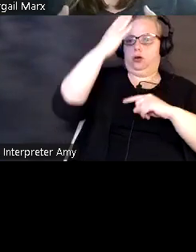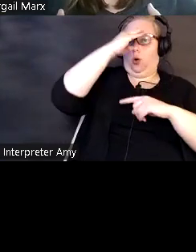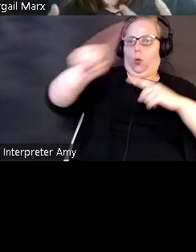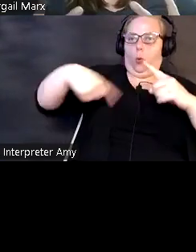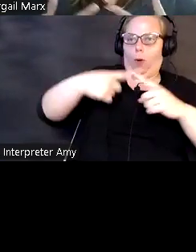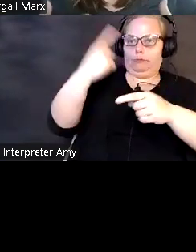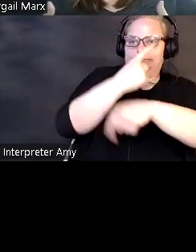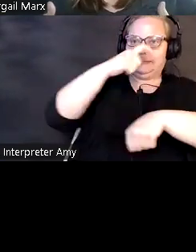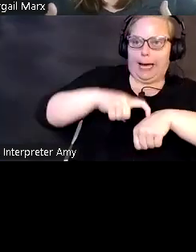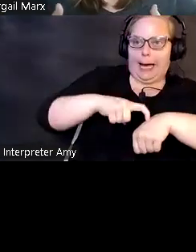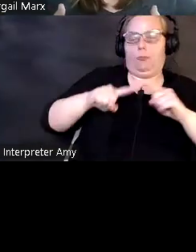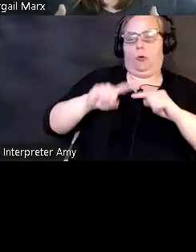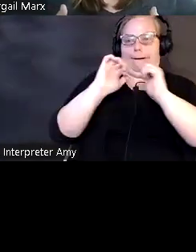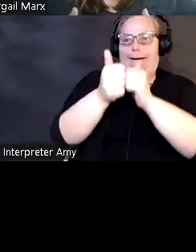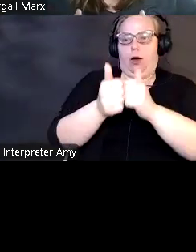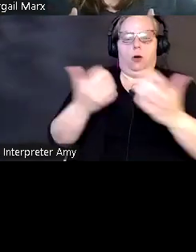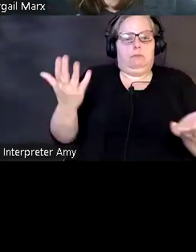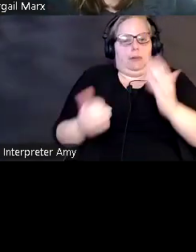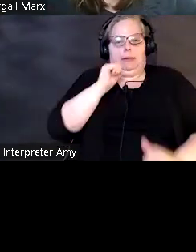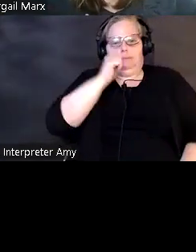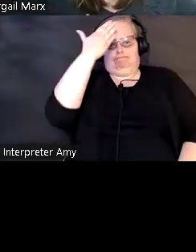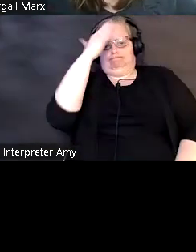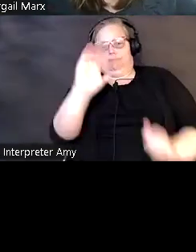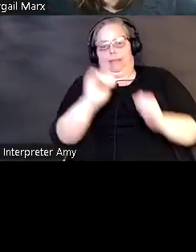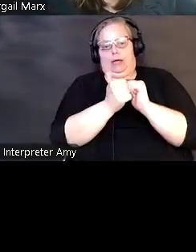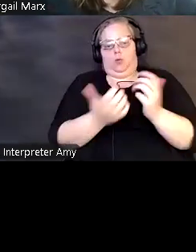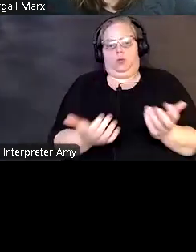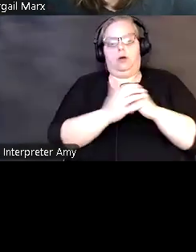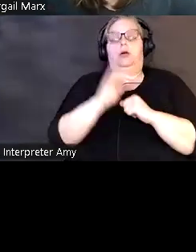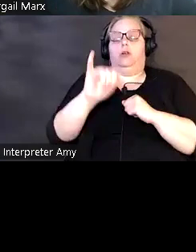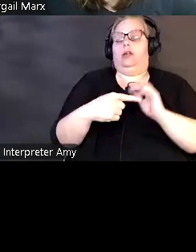have them be functional within an interaction. So this is really that idea about how a person